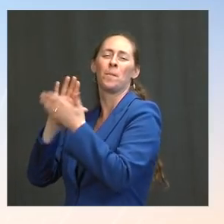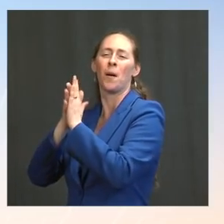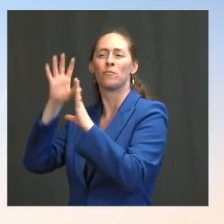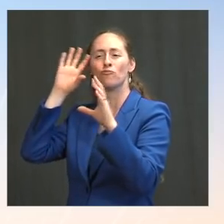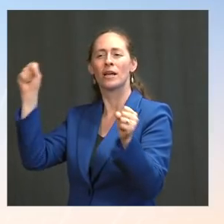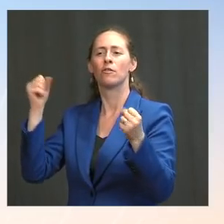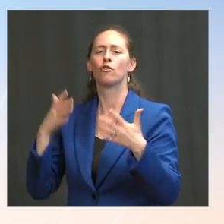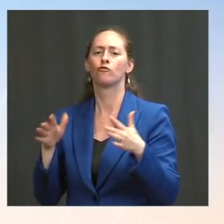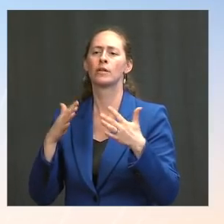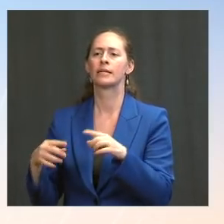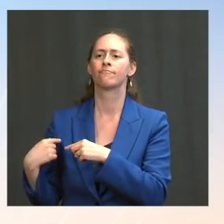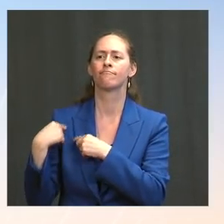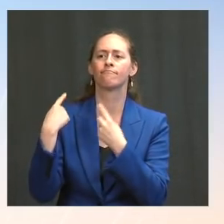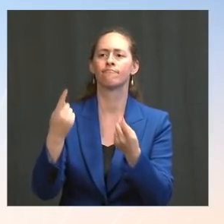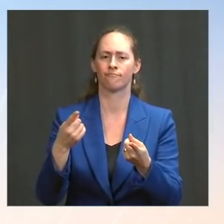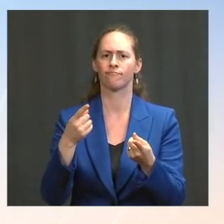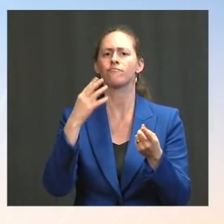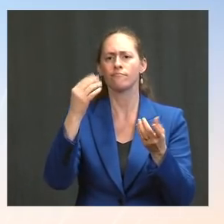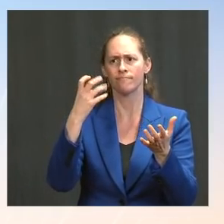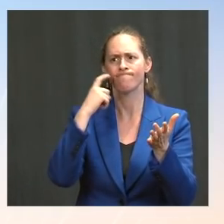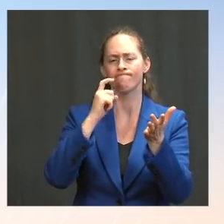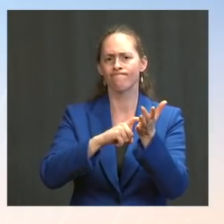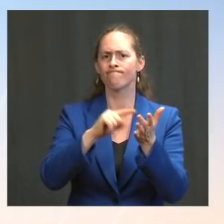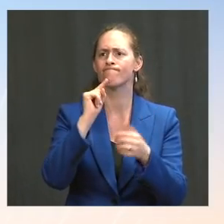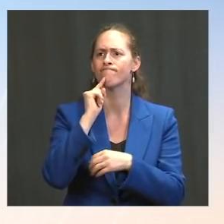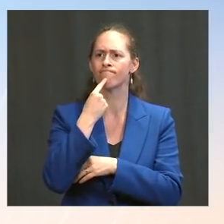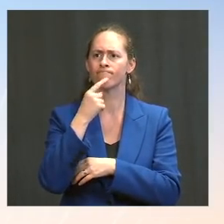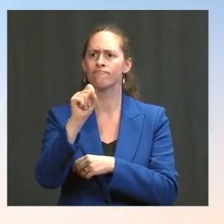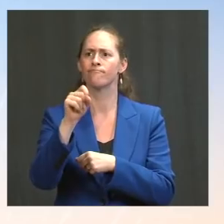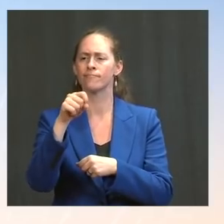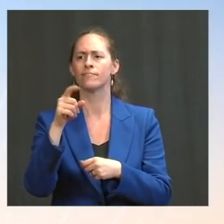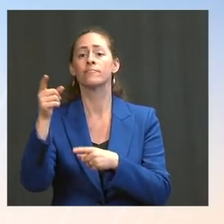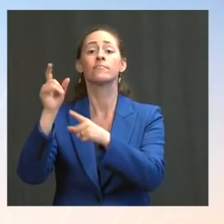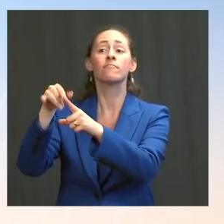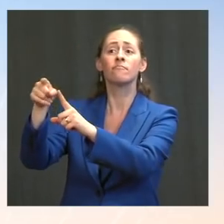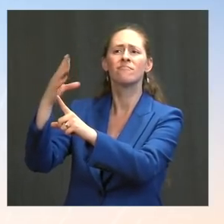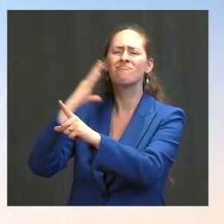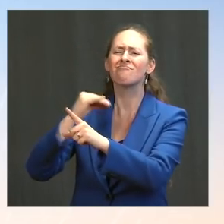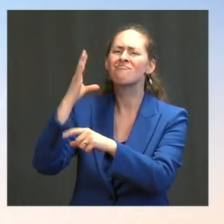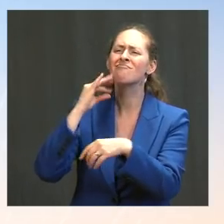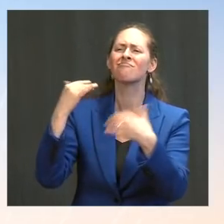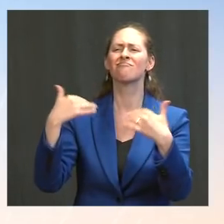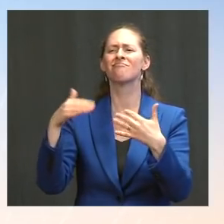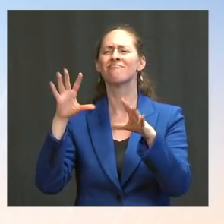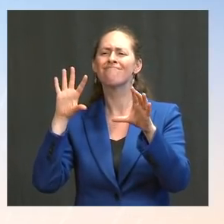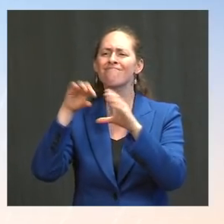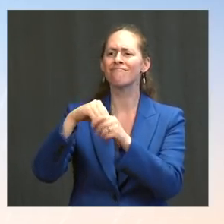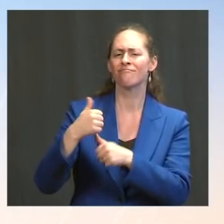he wanted to recognize the experience of our service members who have survived sexual assault, and the bravery of those who've shared their stories with the world